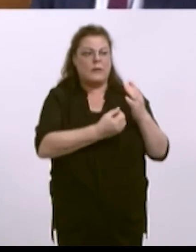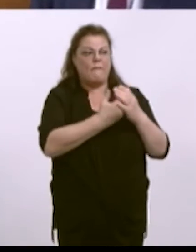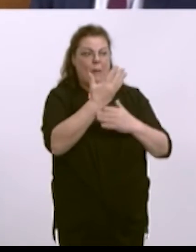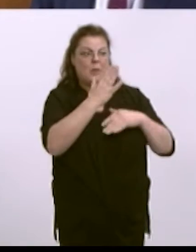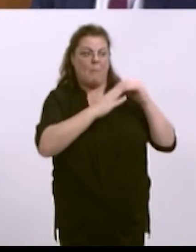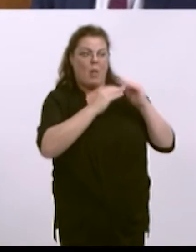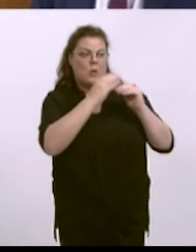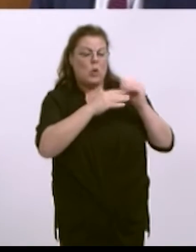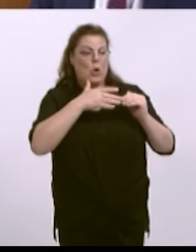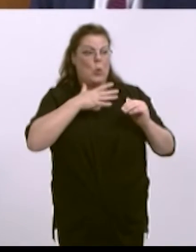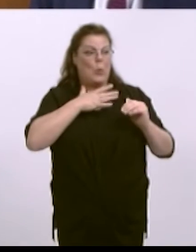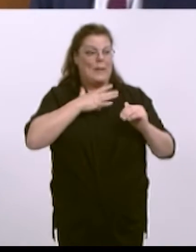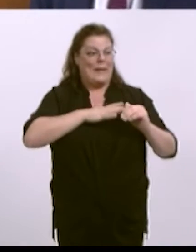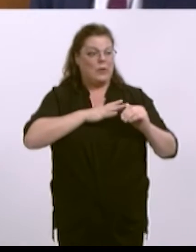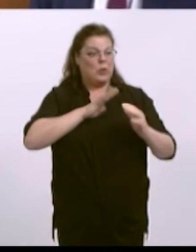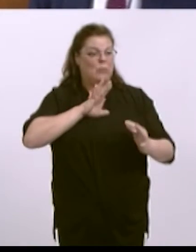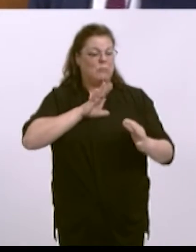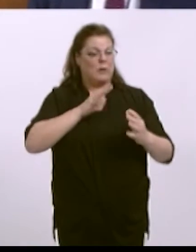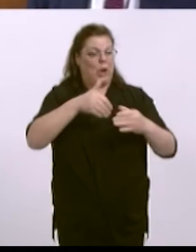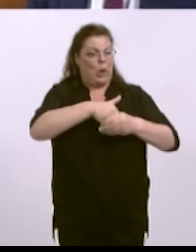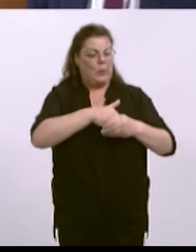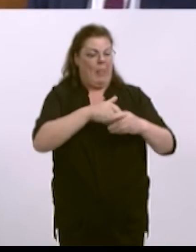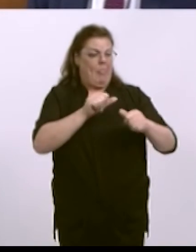technology possible when they get planning permission.